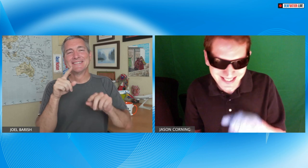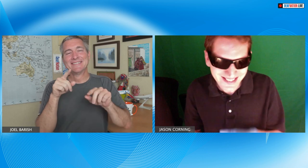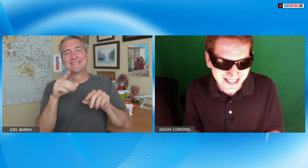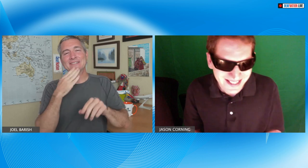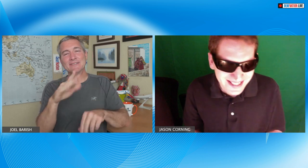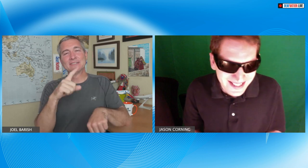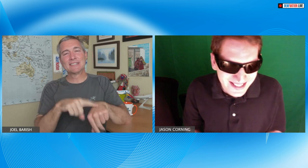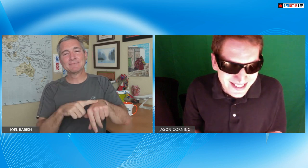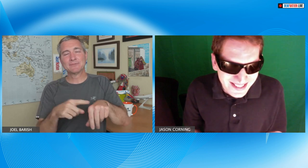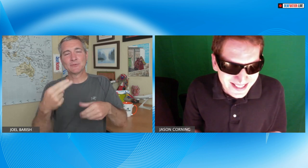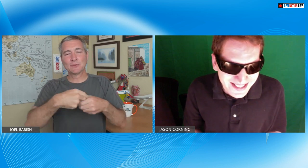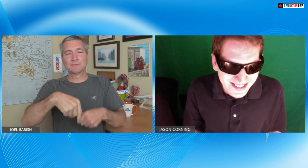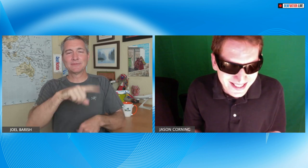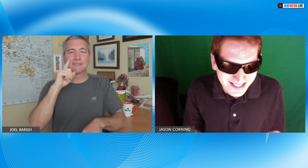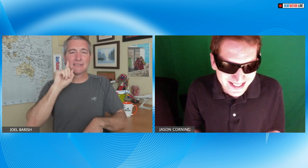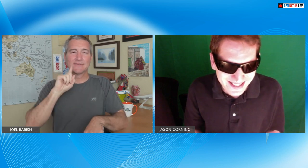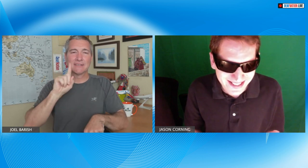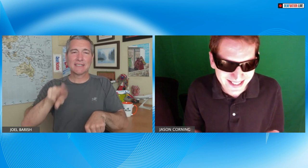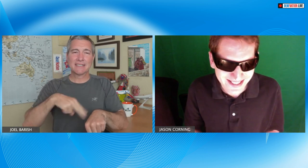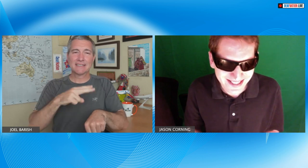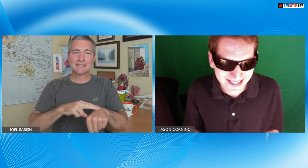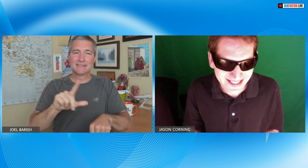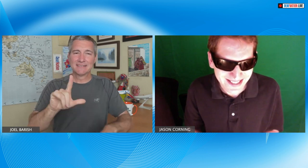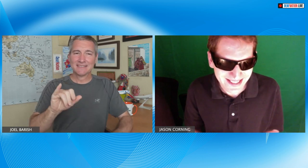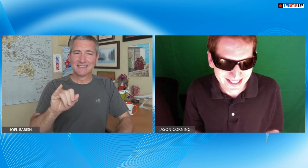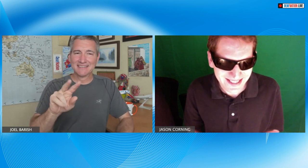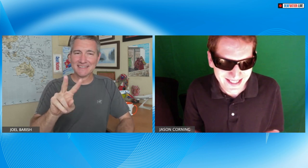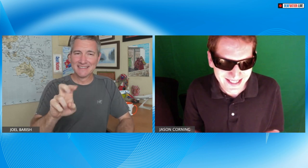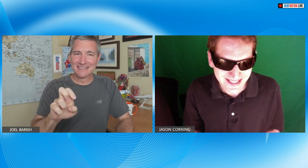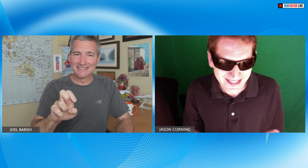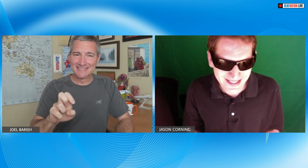Thank you for a great time on DeafNation Live